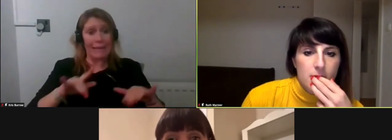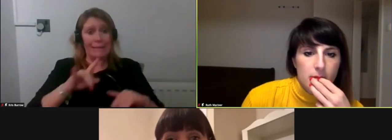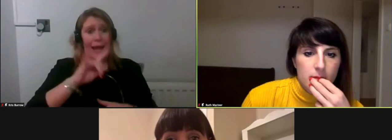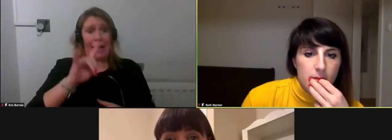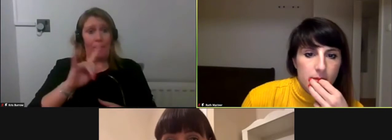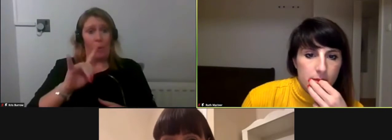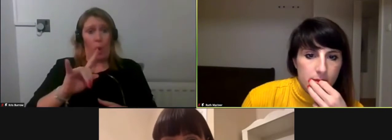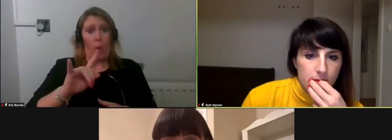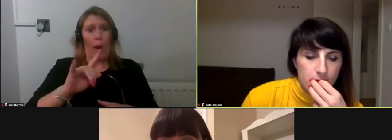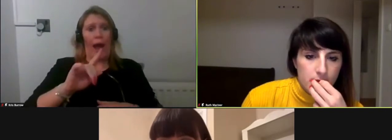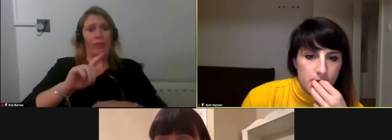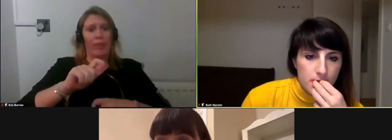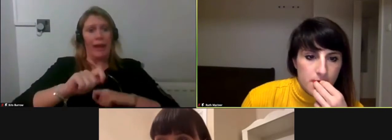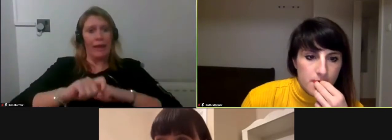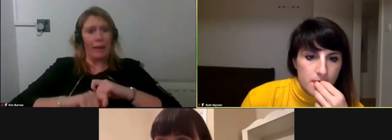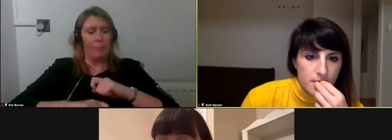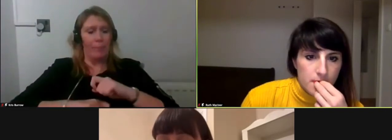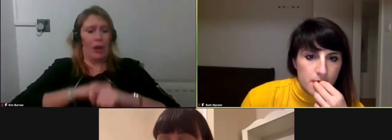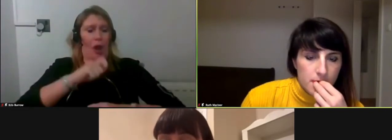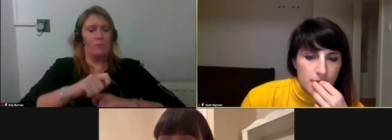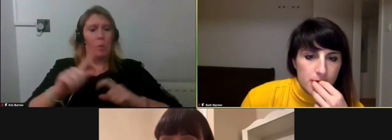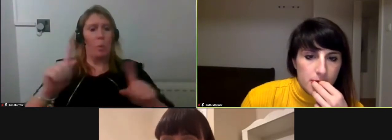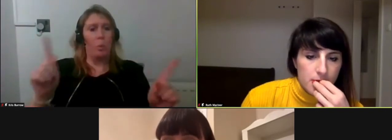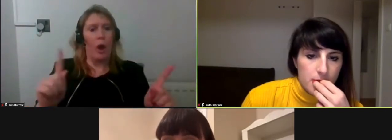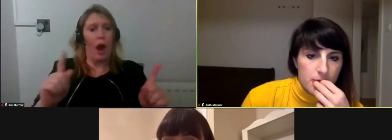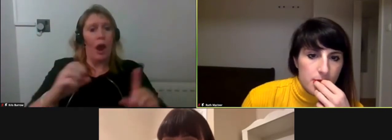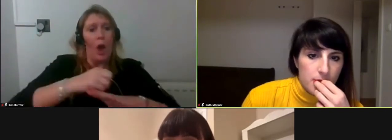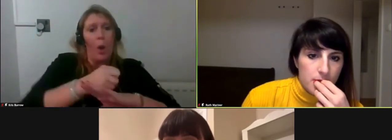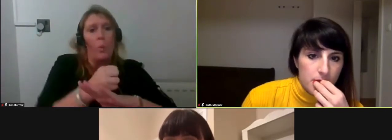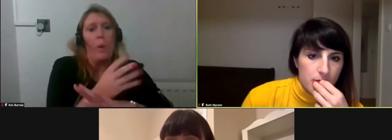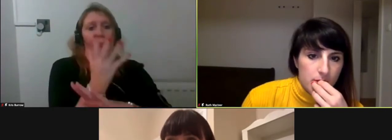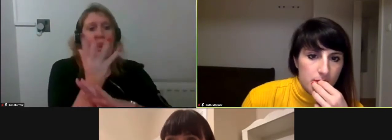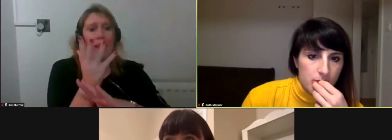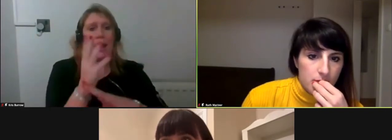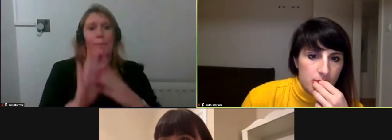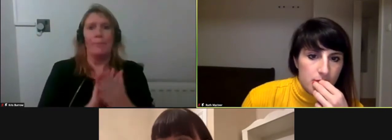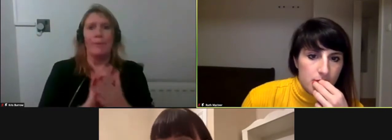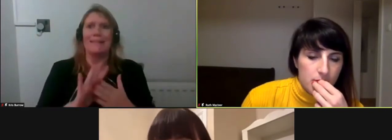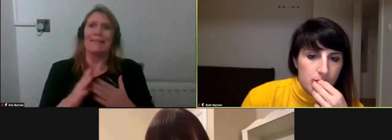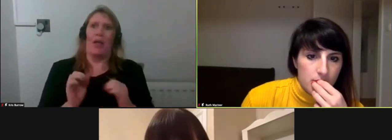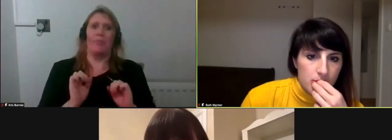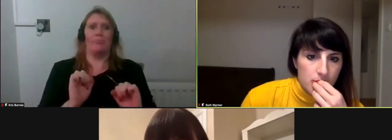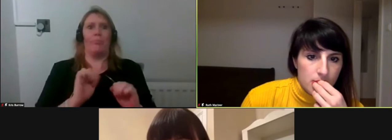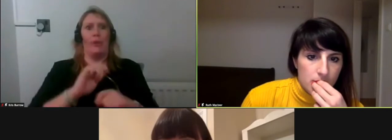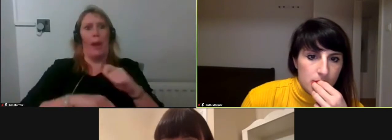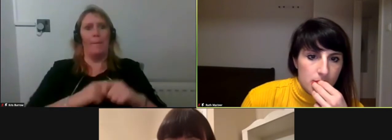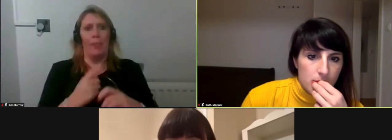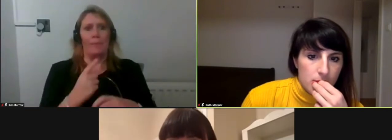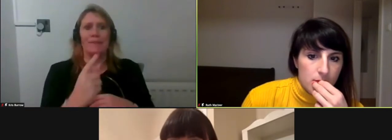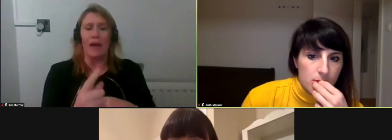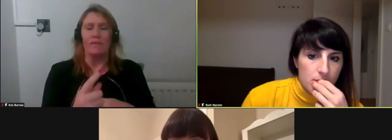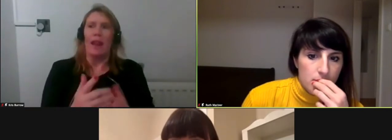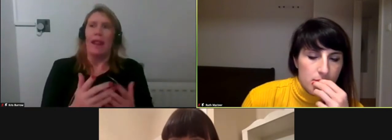to be in the end, which is the whale. It was generally a metaphor about the acceptance of others, the acceptance of